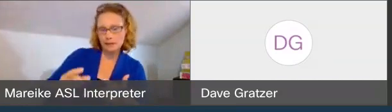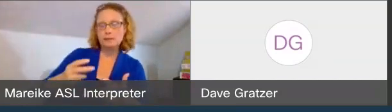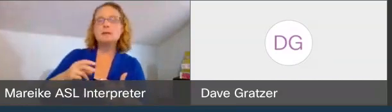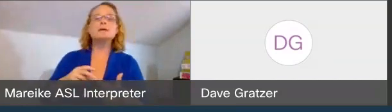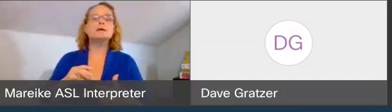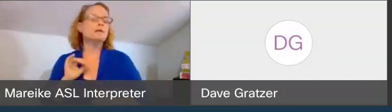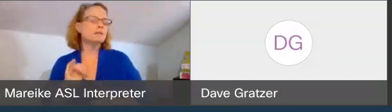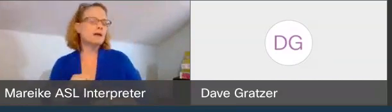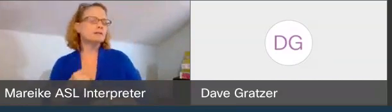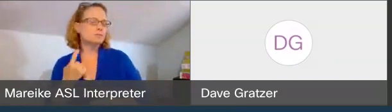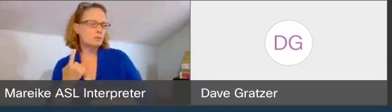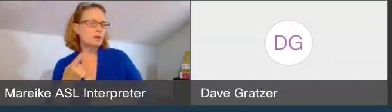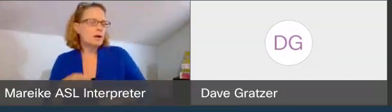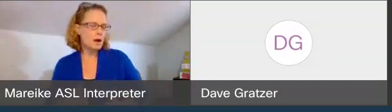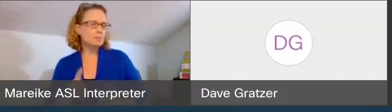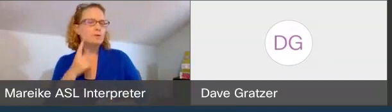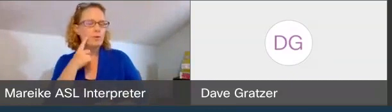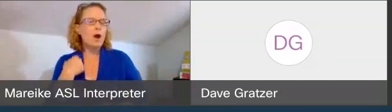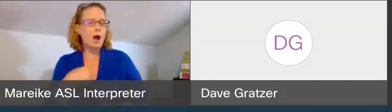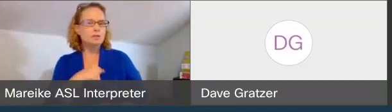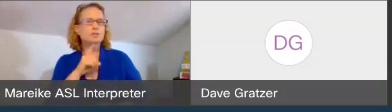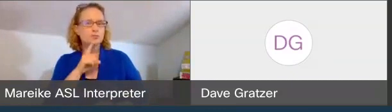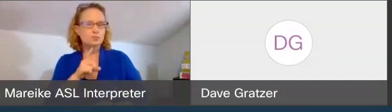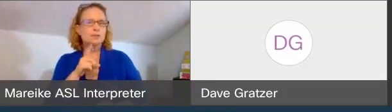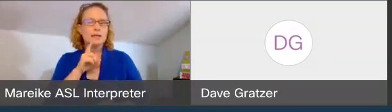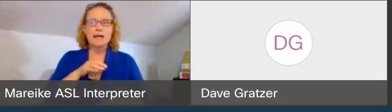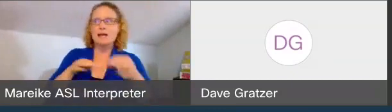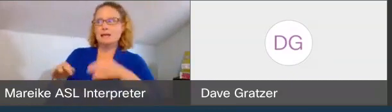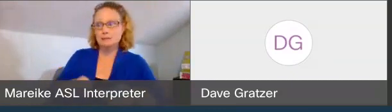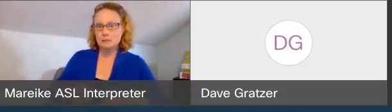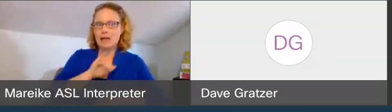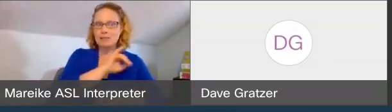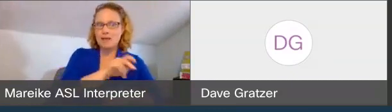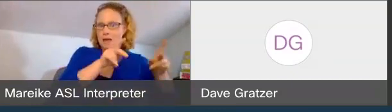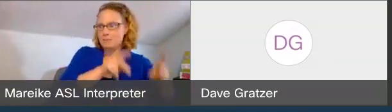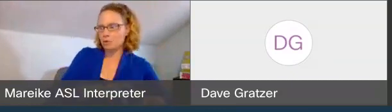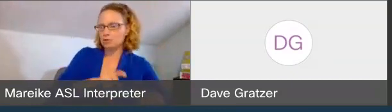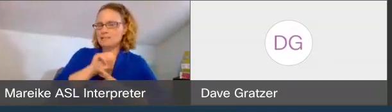one opportunity for us to really explain the person's situation to the police and advocate